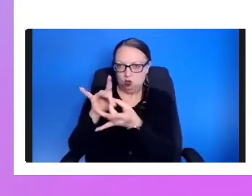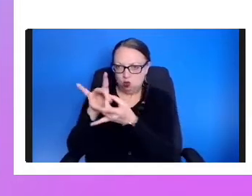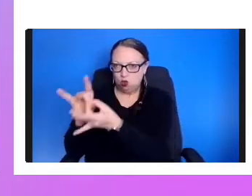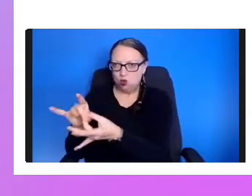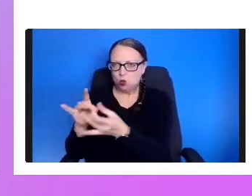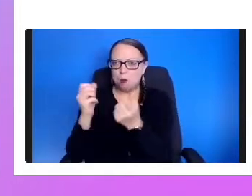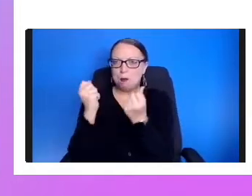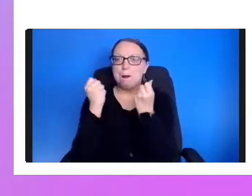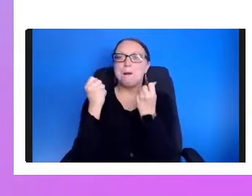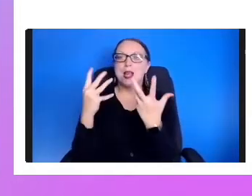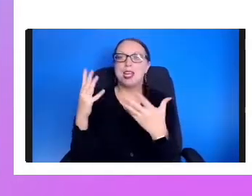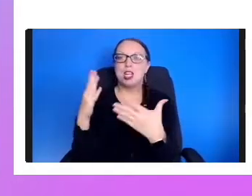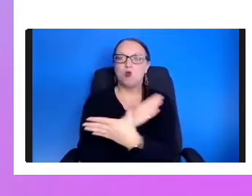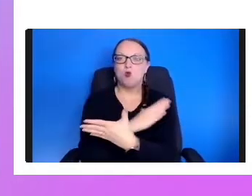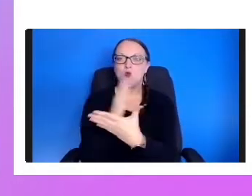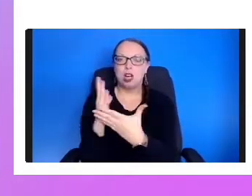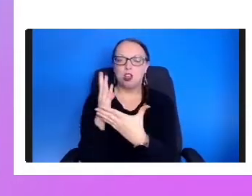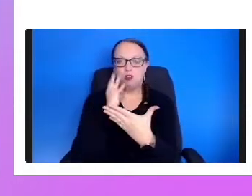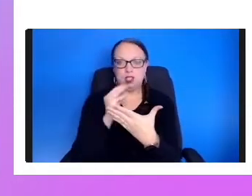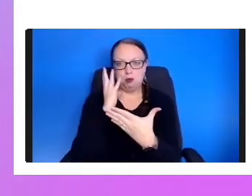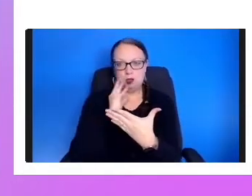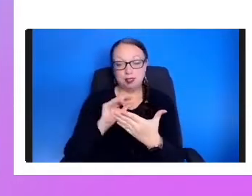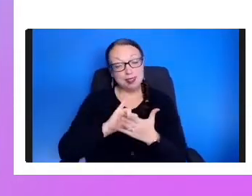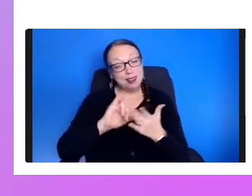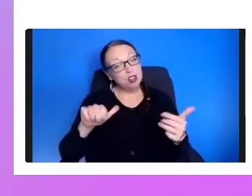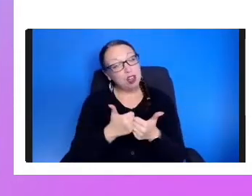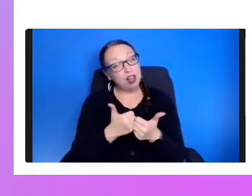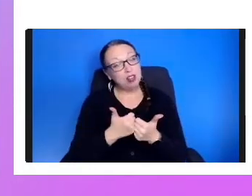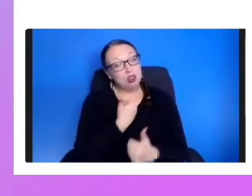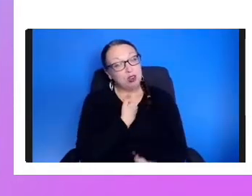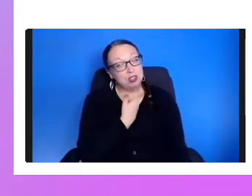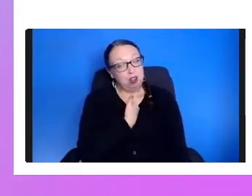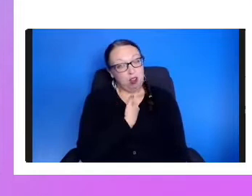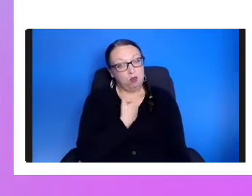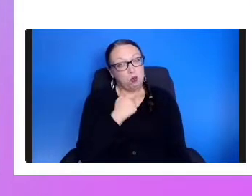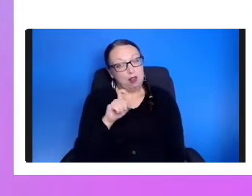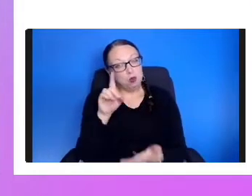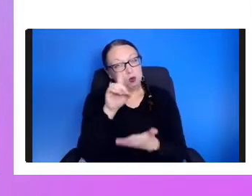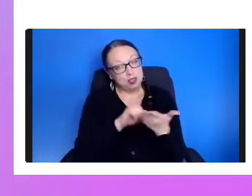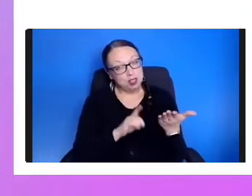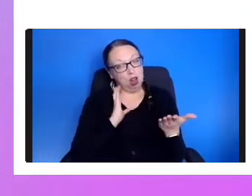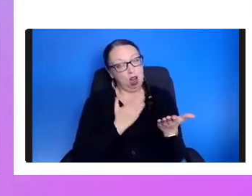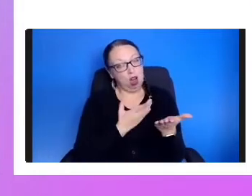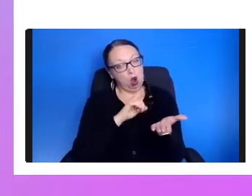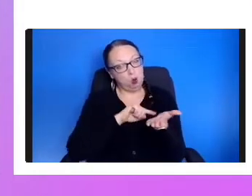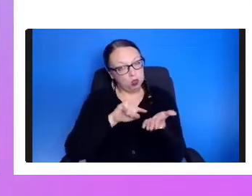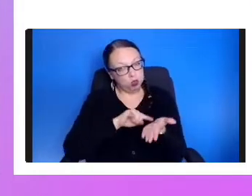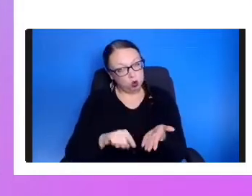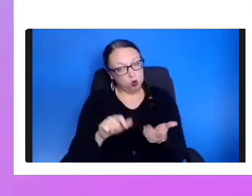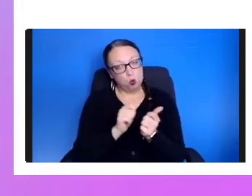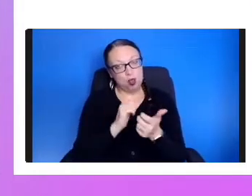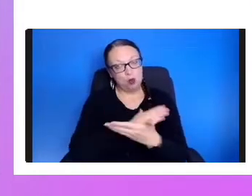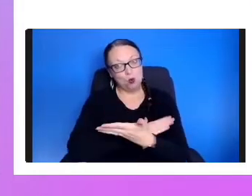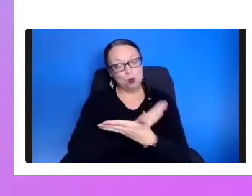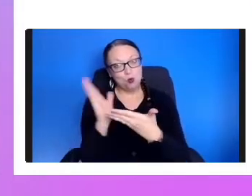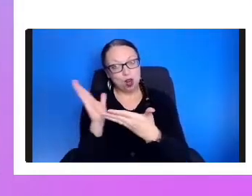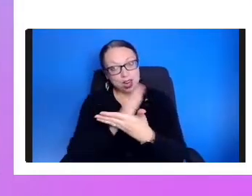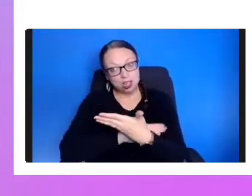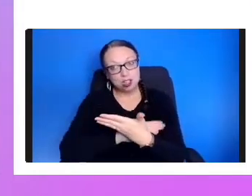And that includes challenging ourselves even as researchers we have to design our research with a range of experiences and we actually